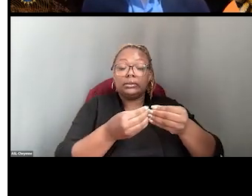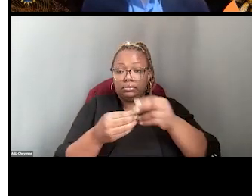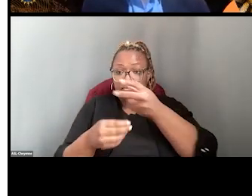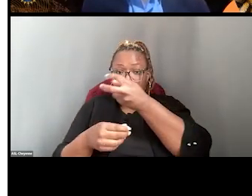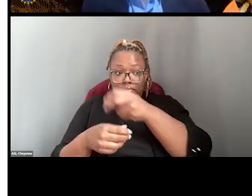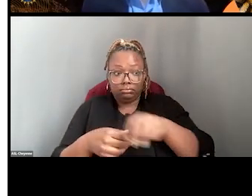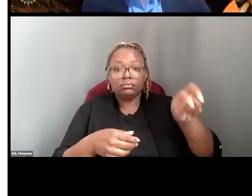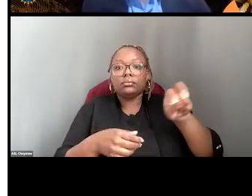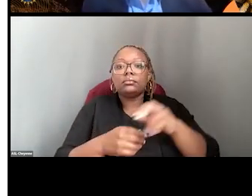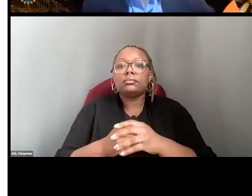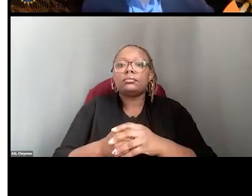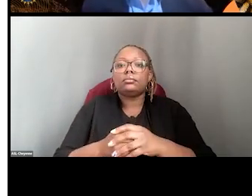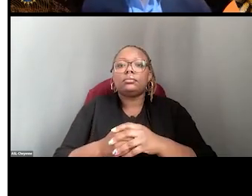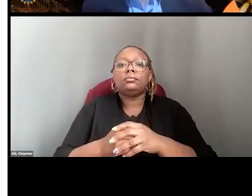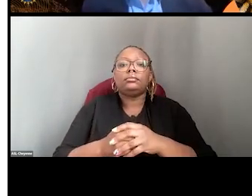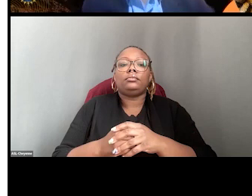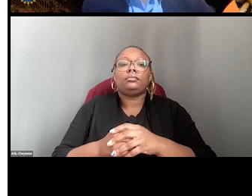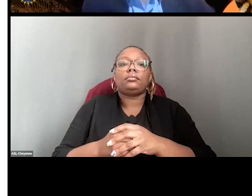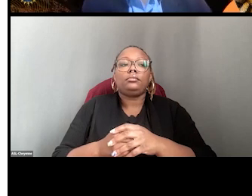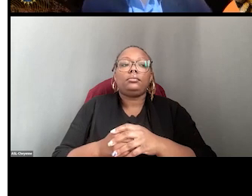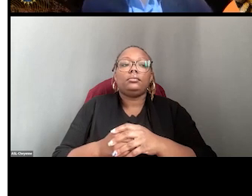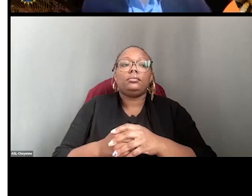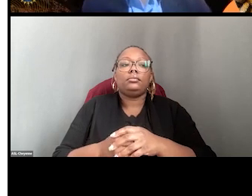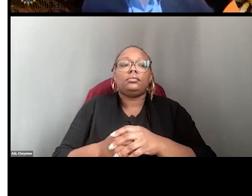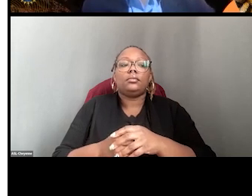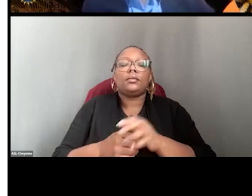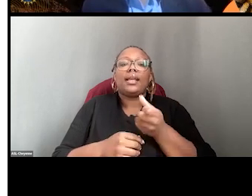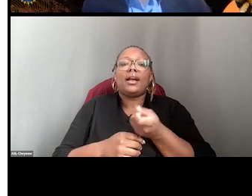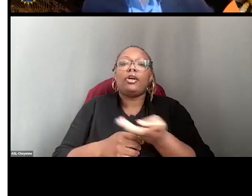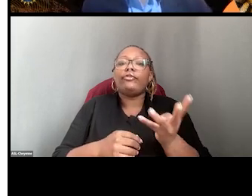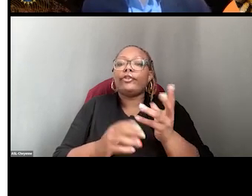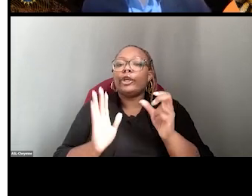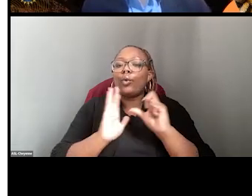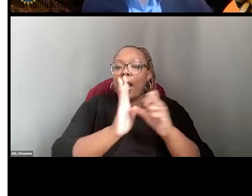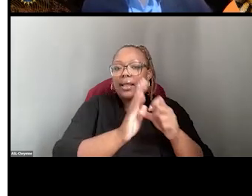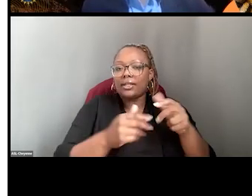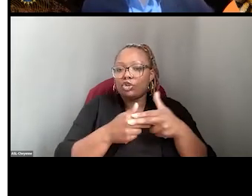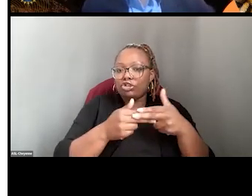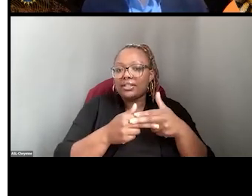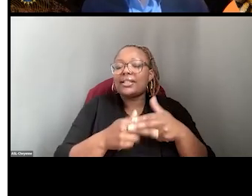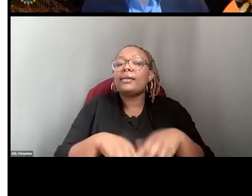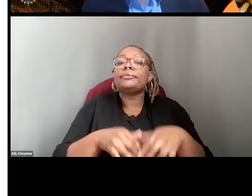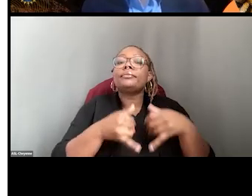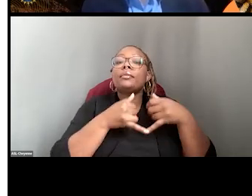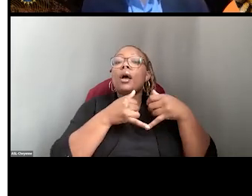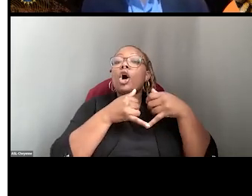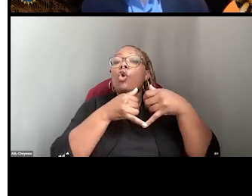A couple highlights on this slide; again, the award is made to the organization and not the PI.